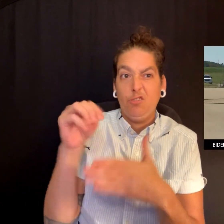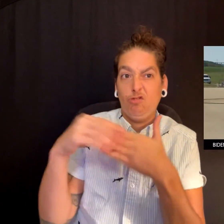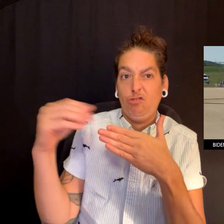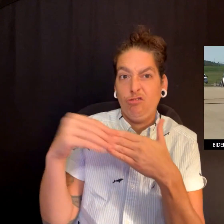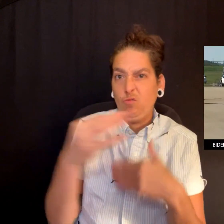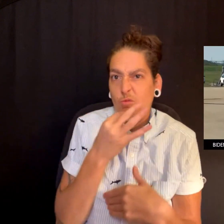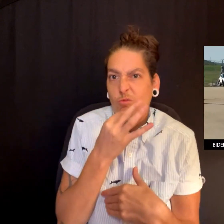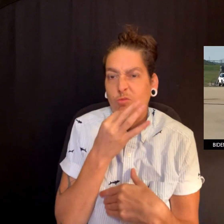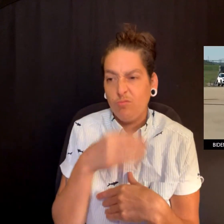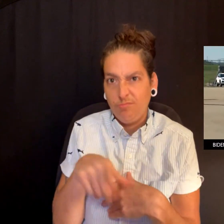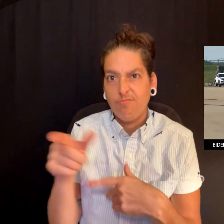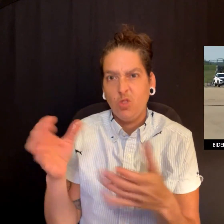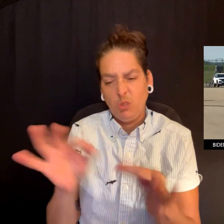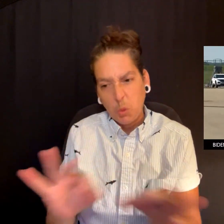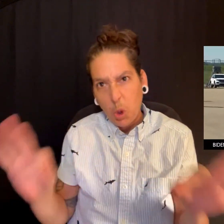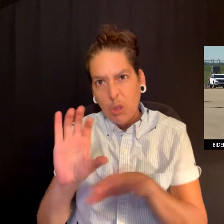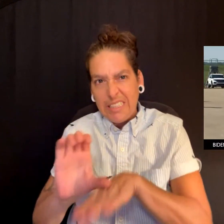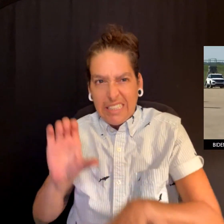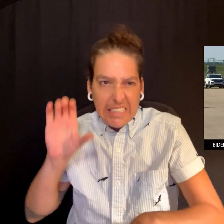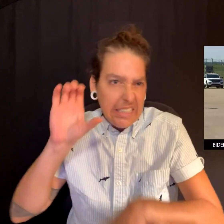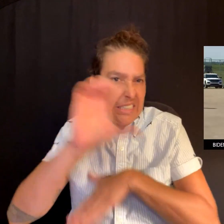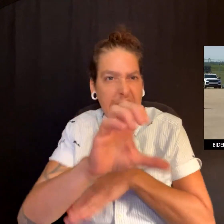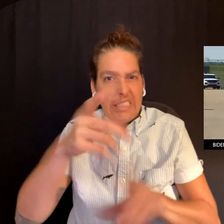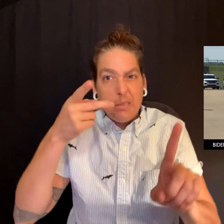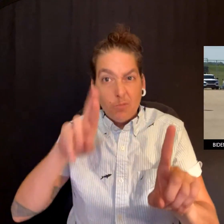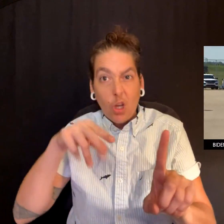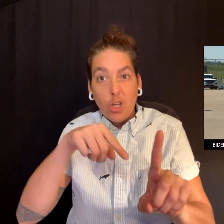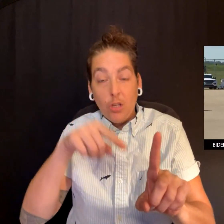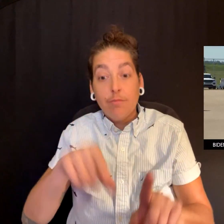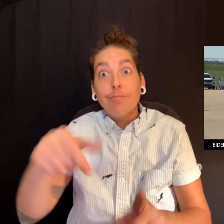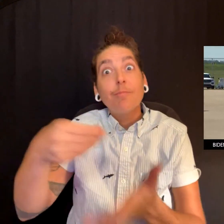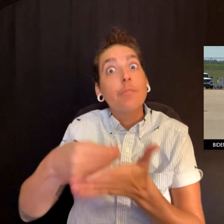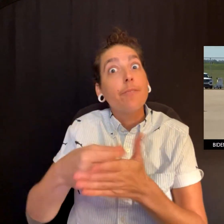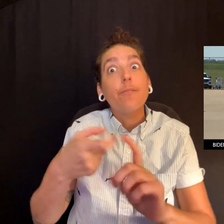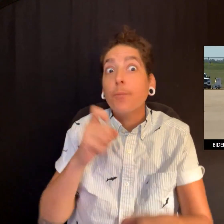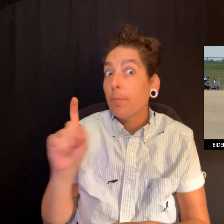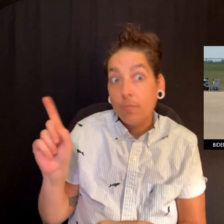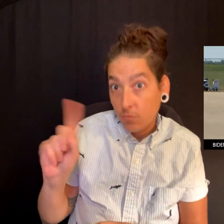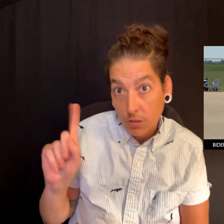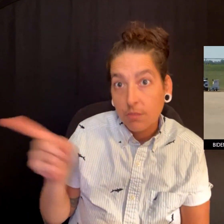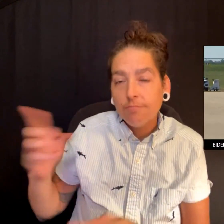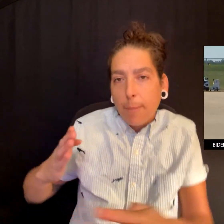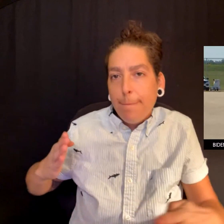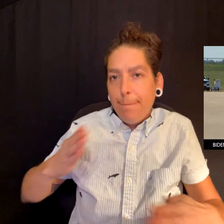President Biden will also soon announce 60 million dollars worth of funding for Puerto Rico the